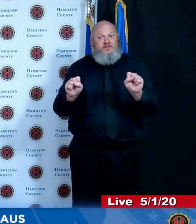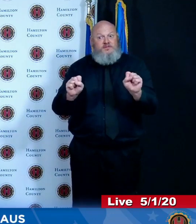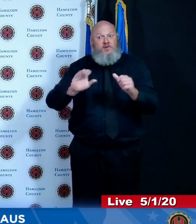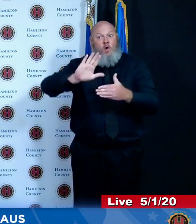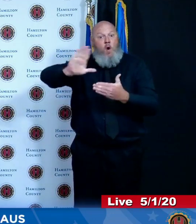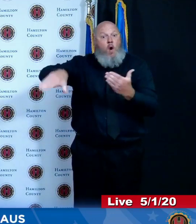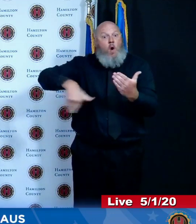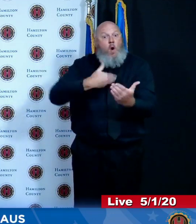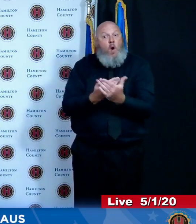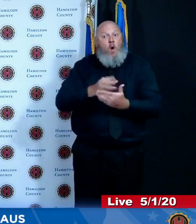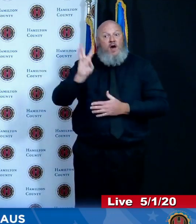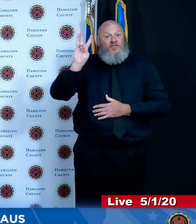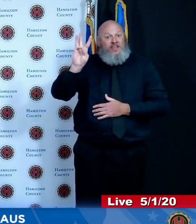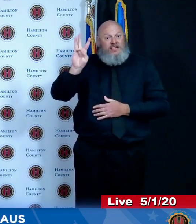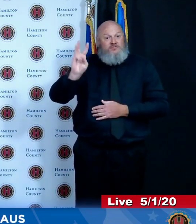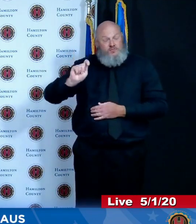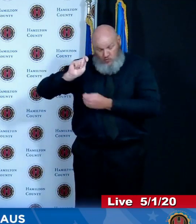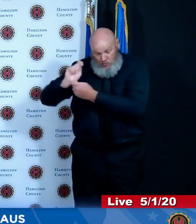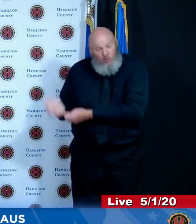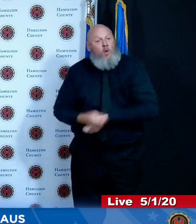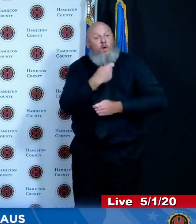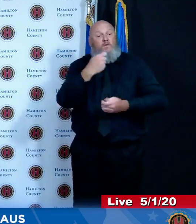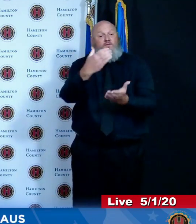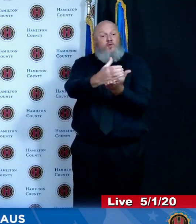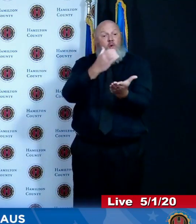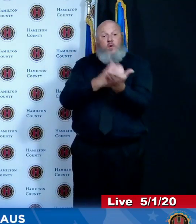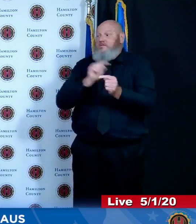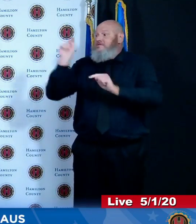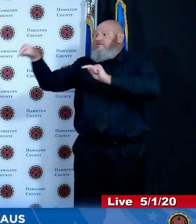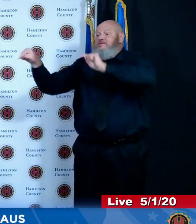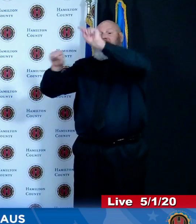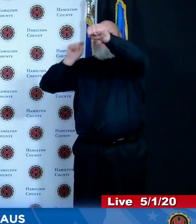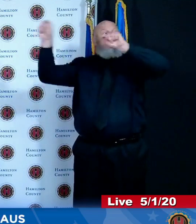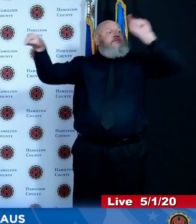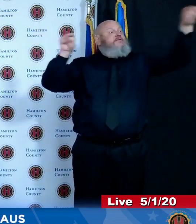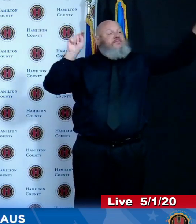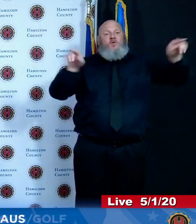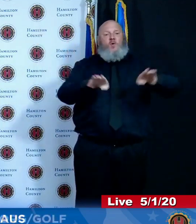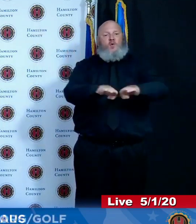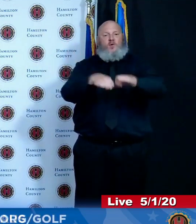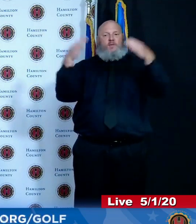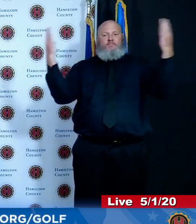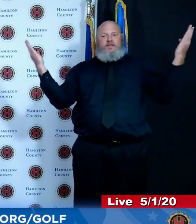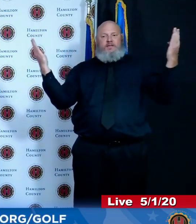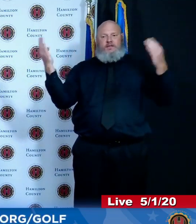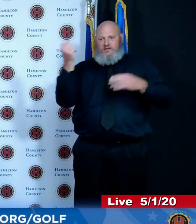but it will come with restrictions I also put a call in to Daniel Betts